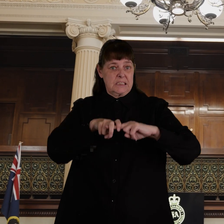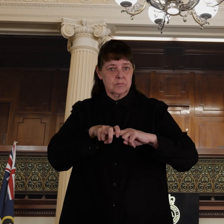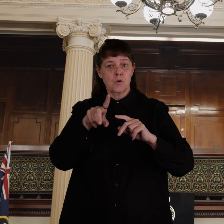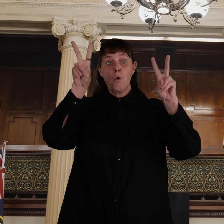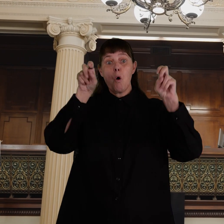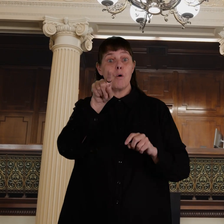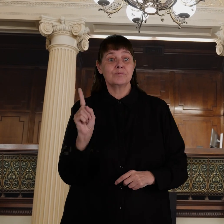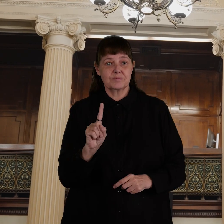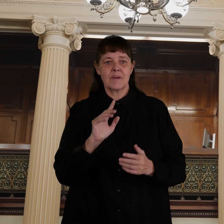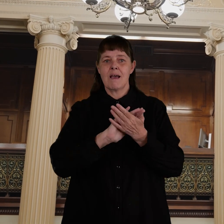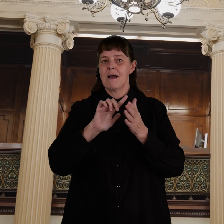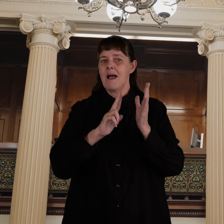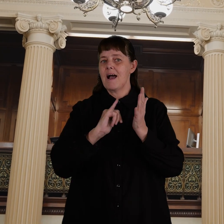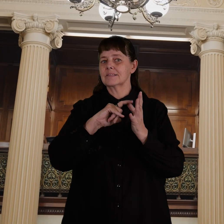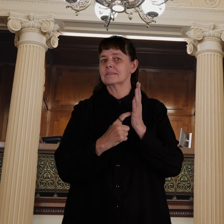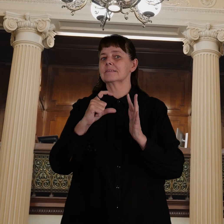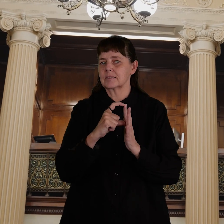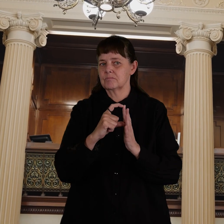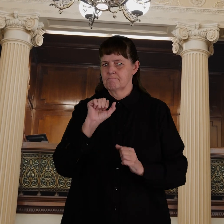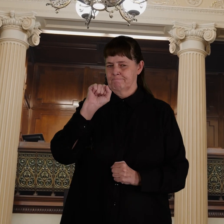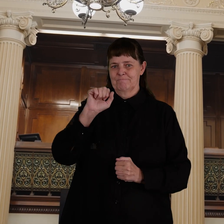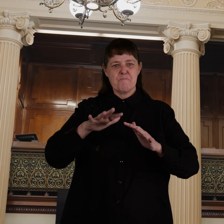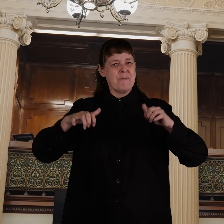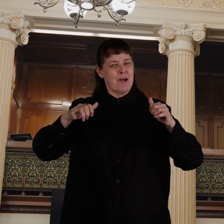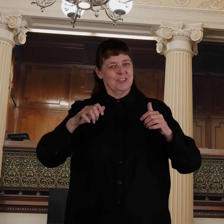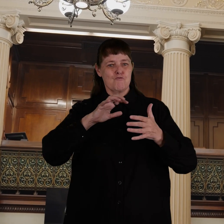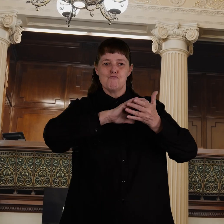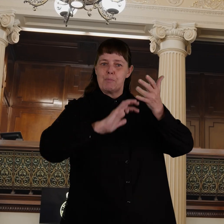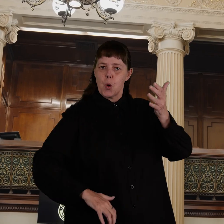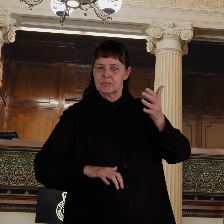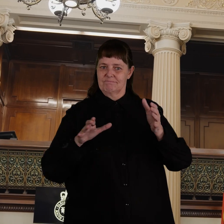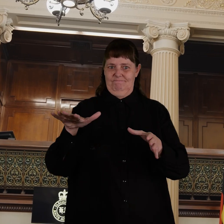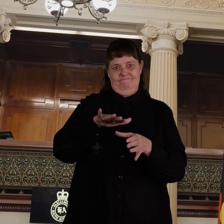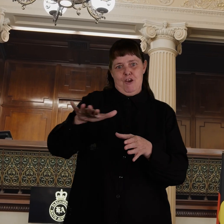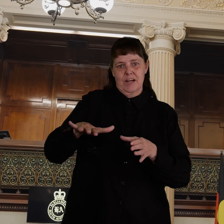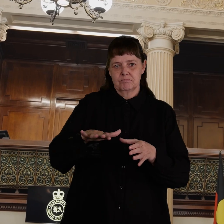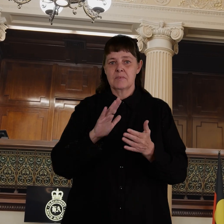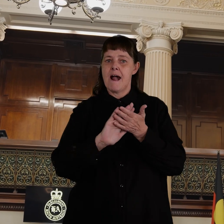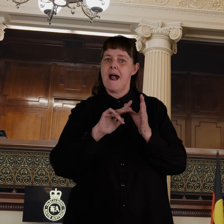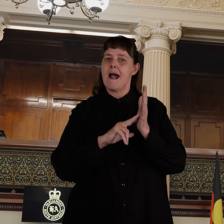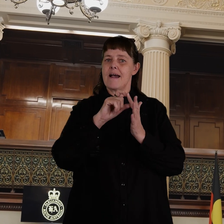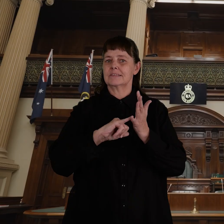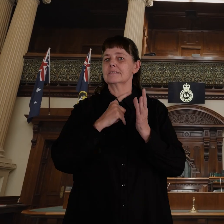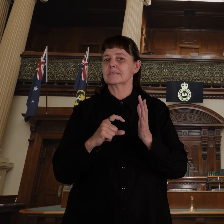that's the Parliamentary Reporting Division. Hansard is a person's name, Thomas Curson Hansard,